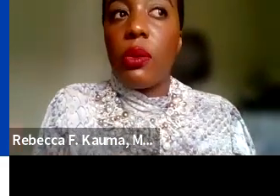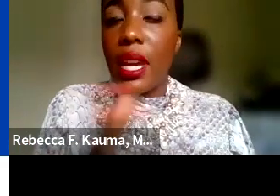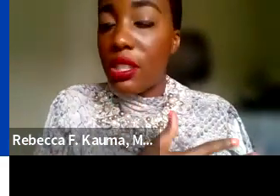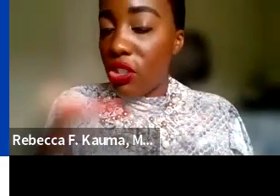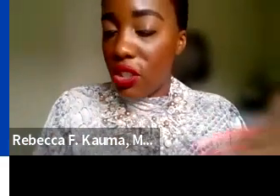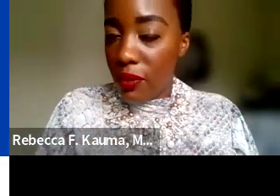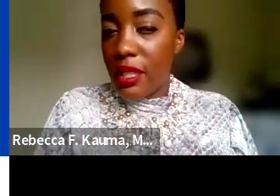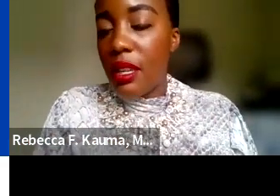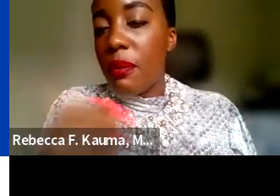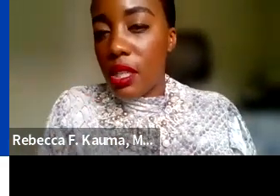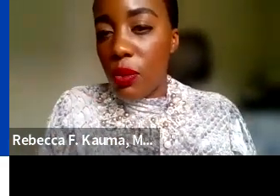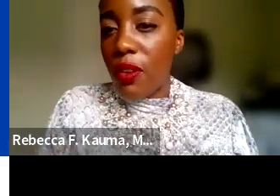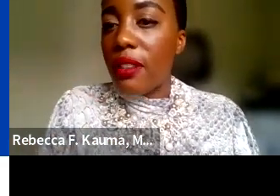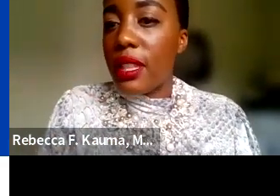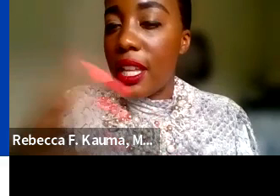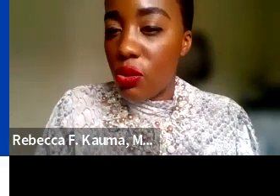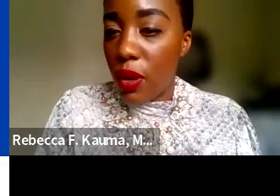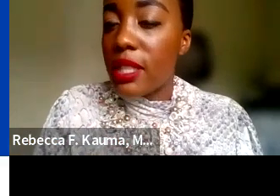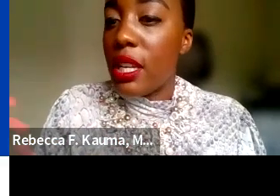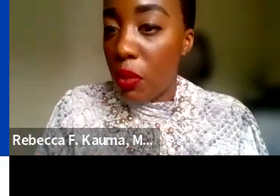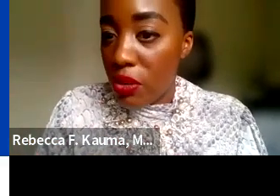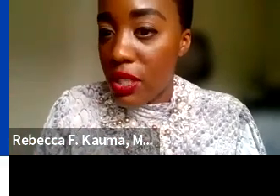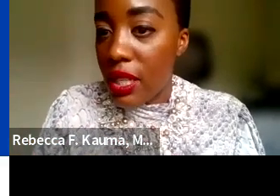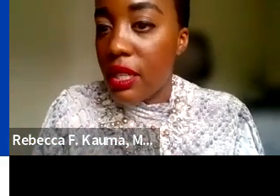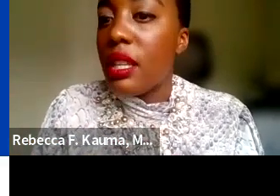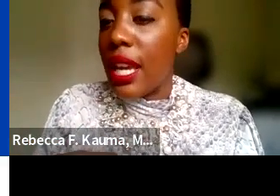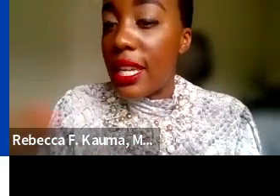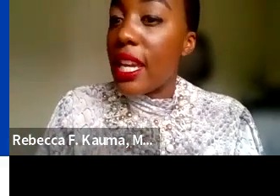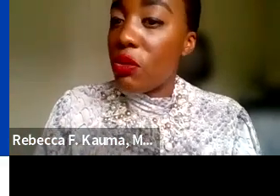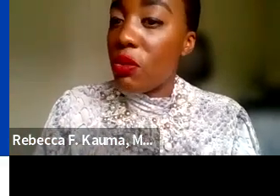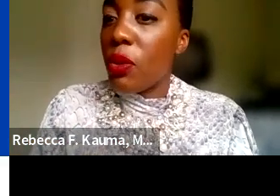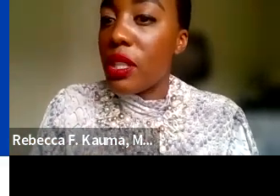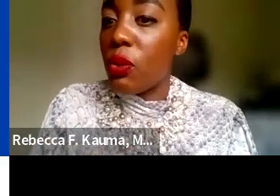started, but we had to shift because we found that that direct in-person engagement was